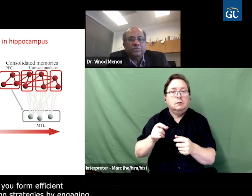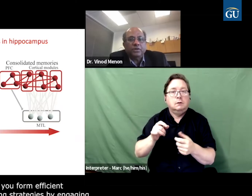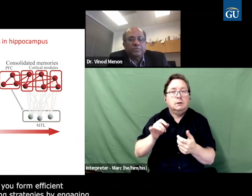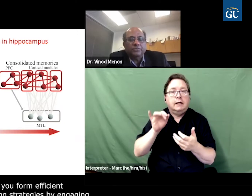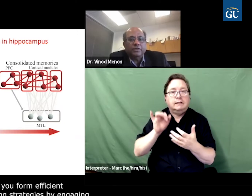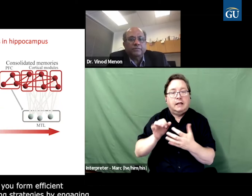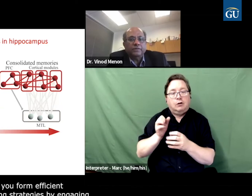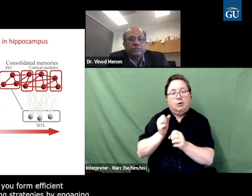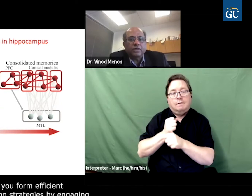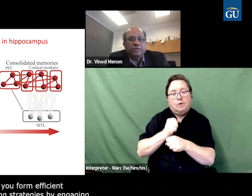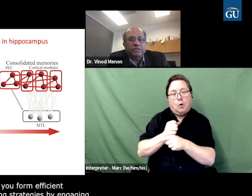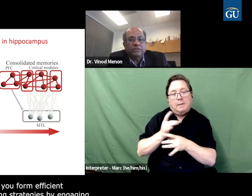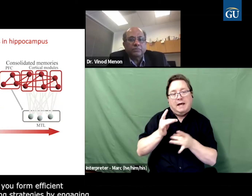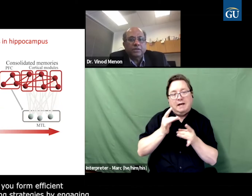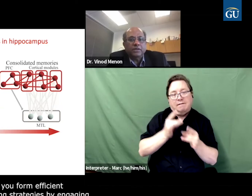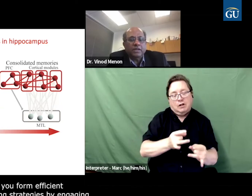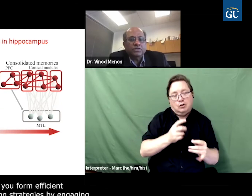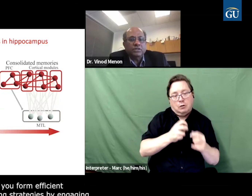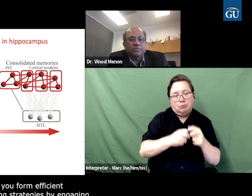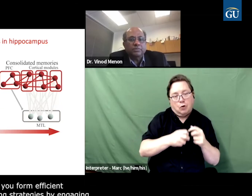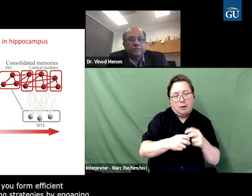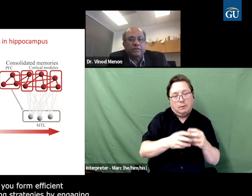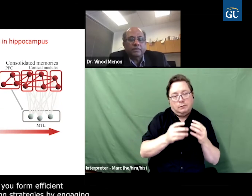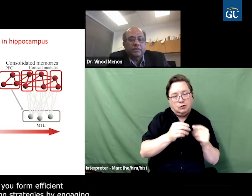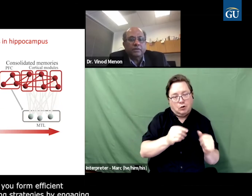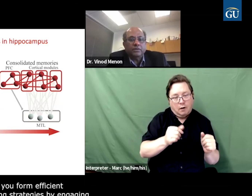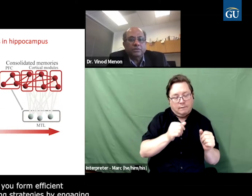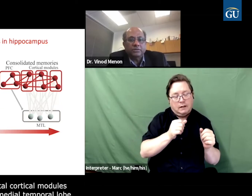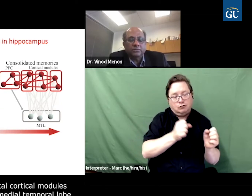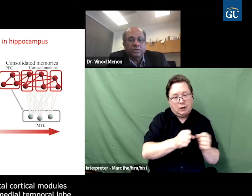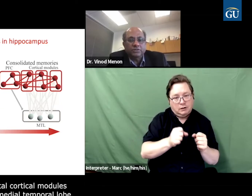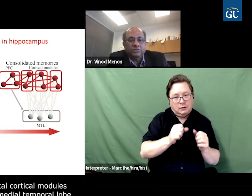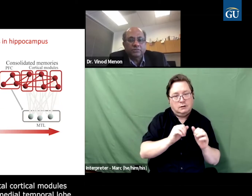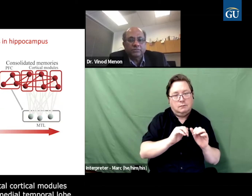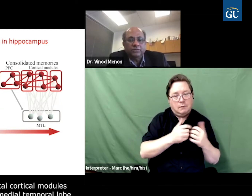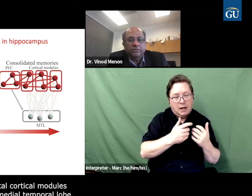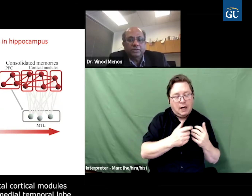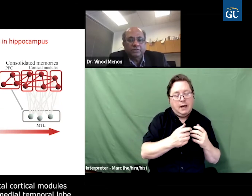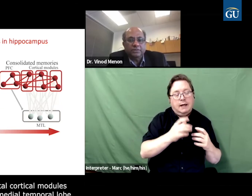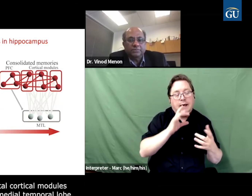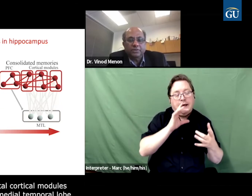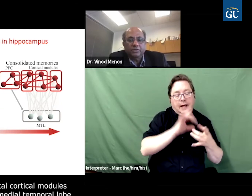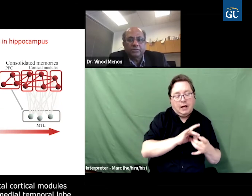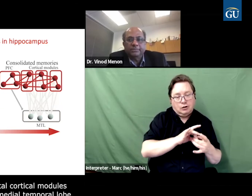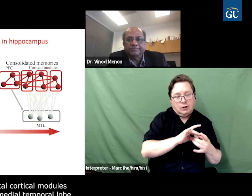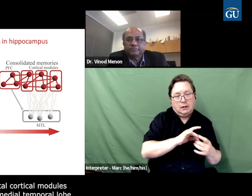you form efficient problem-solving strategies by engaging prefrontal